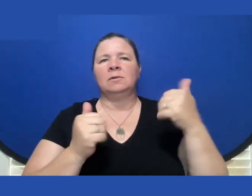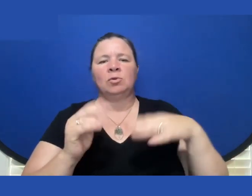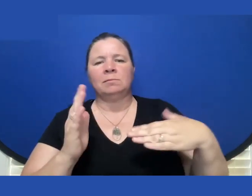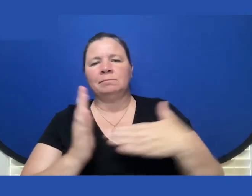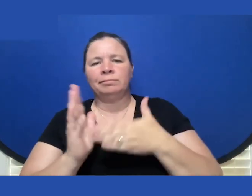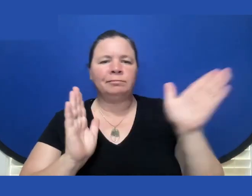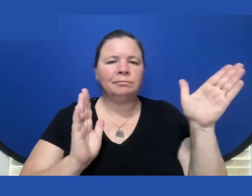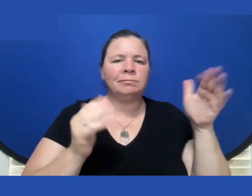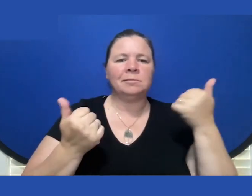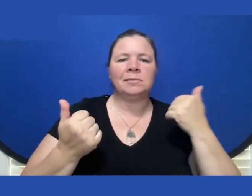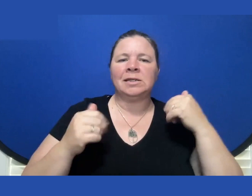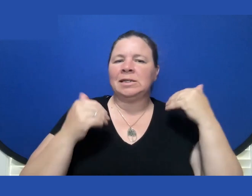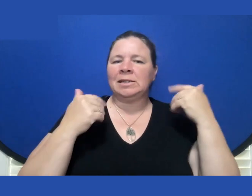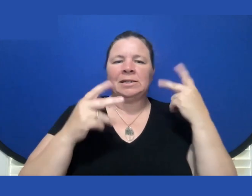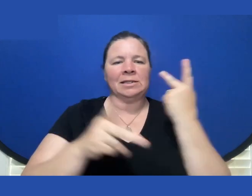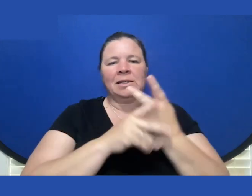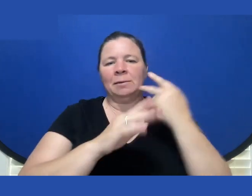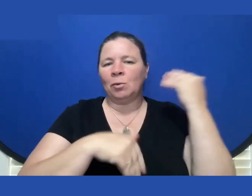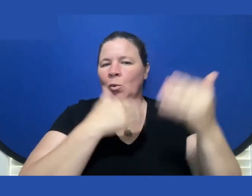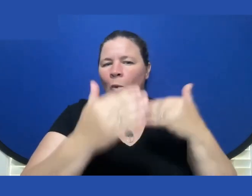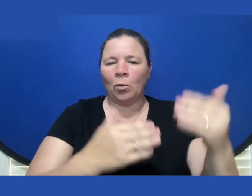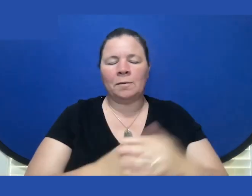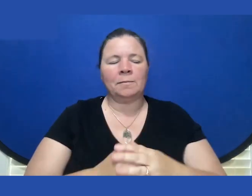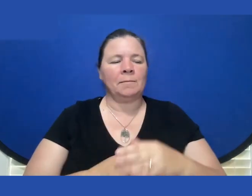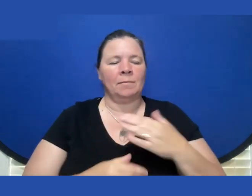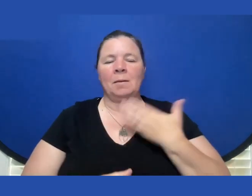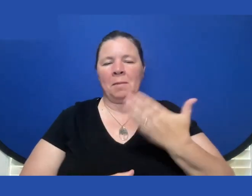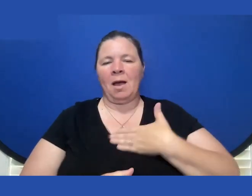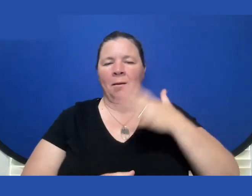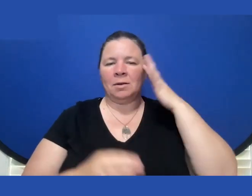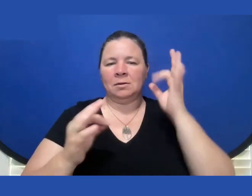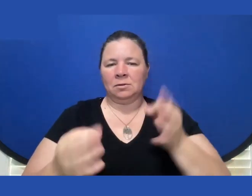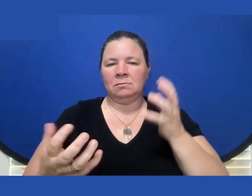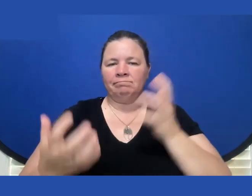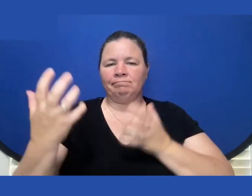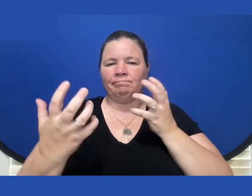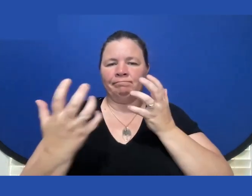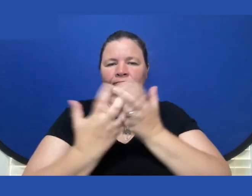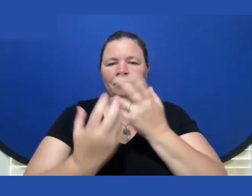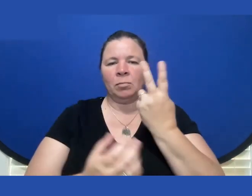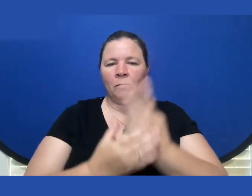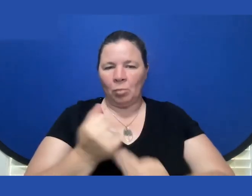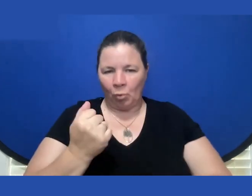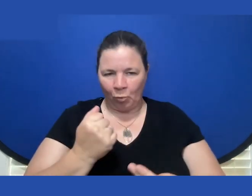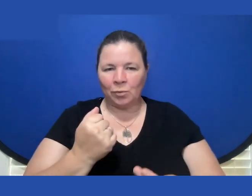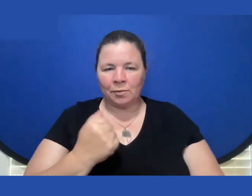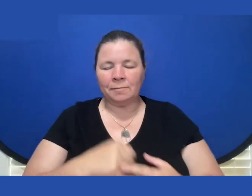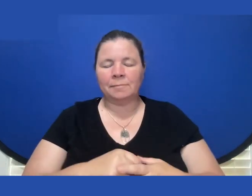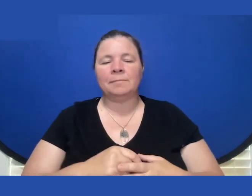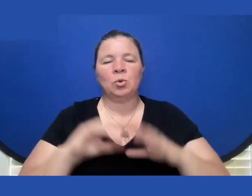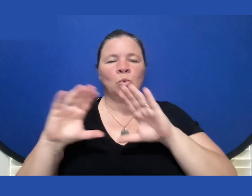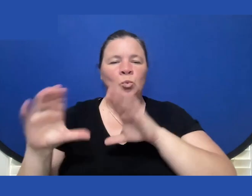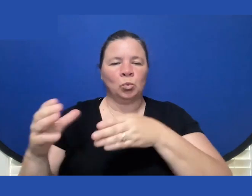which once again makes me happy in the decision that I made to align the two. So, when it comes to bringing on Veterans